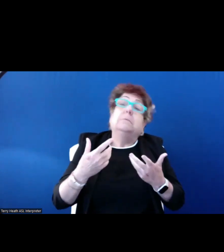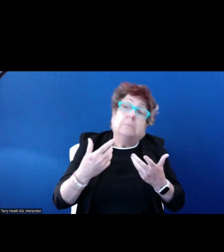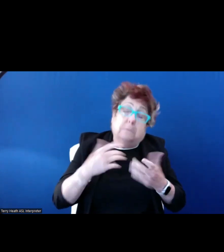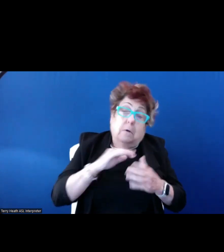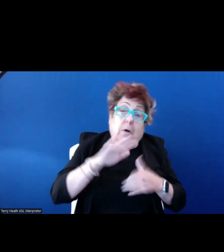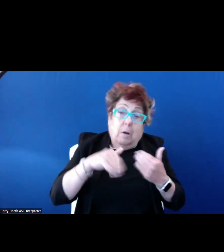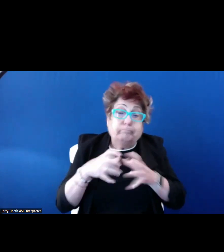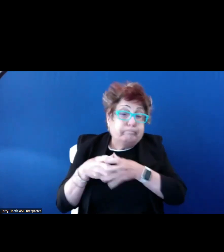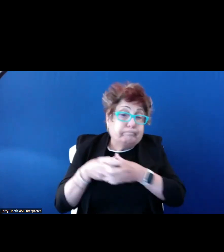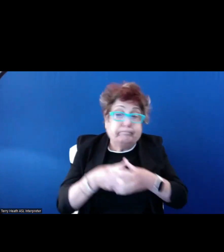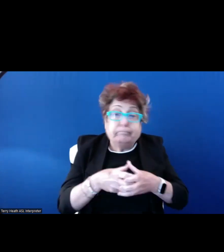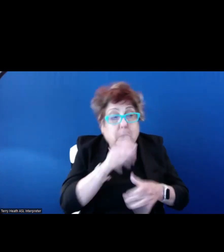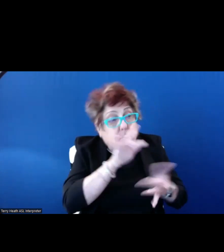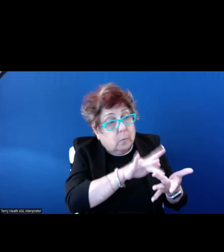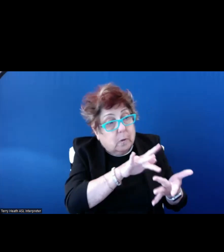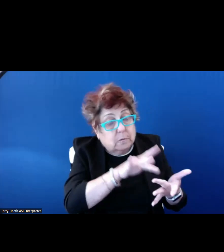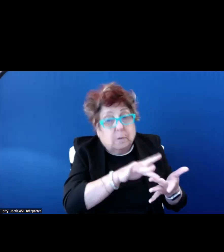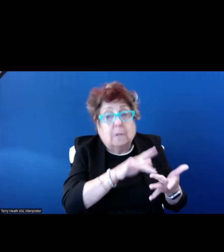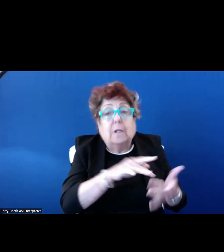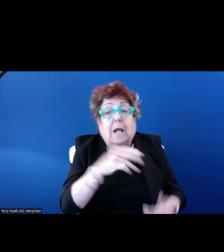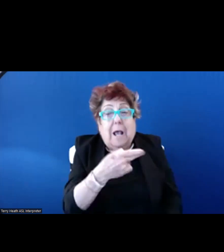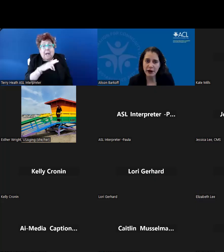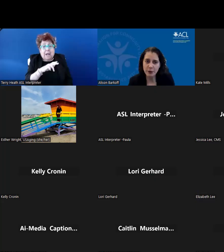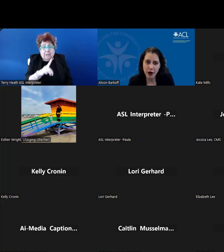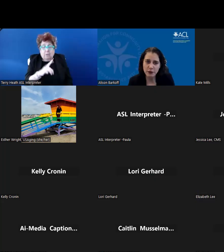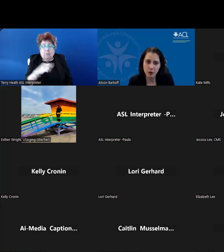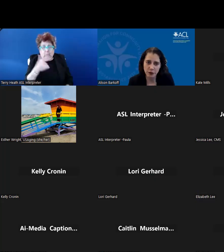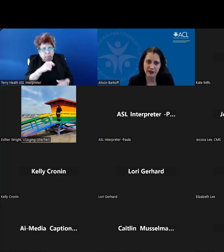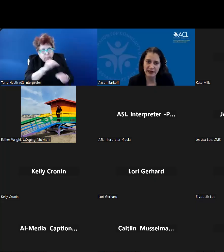together on coordination of housing and services in our prior roles in the